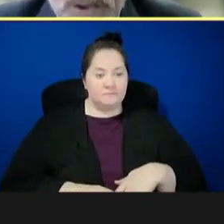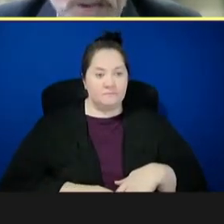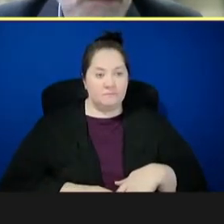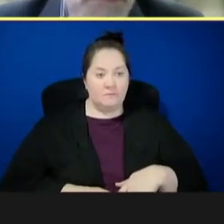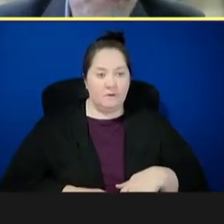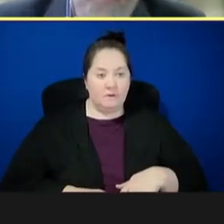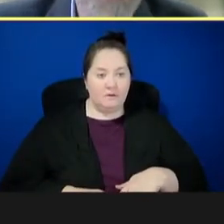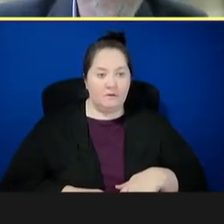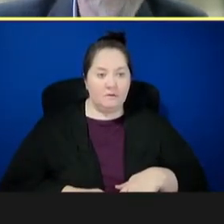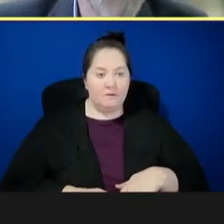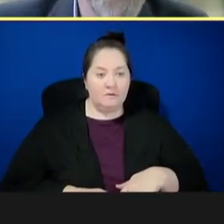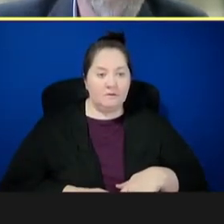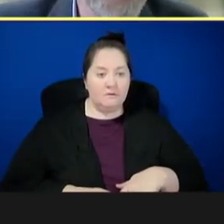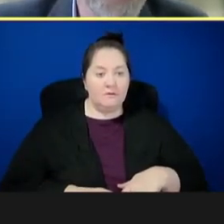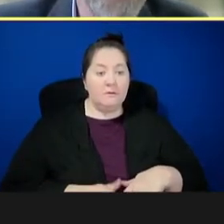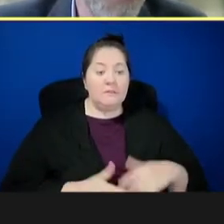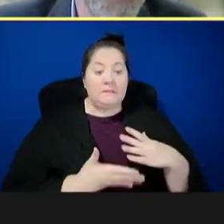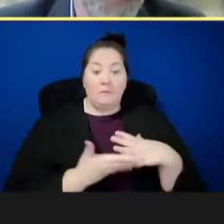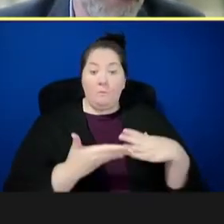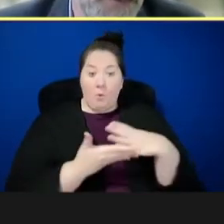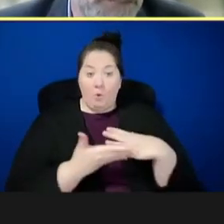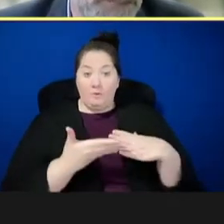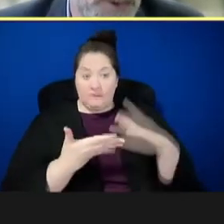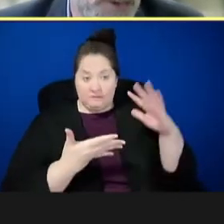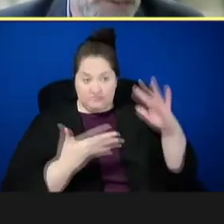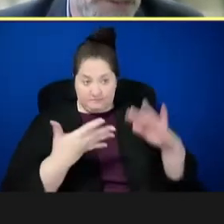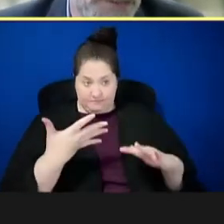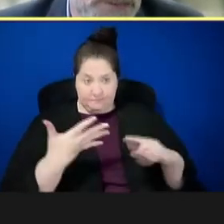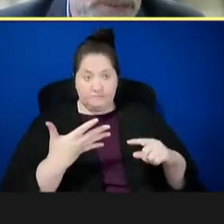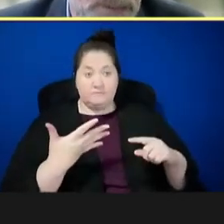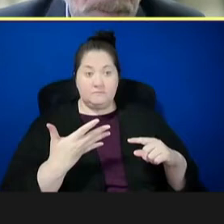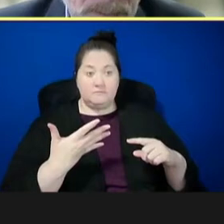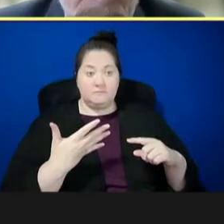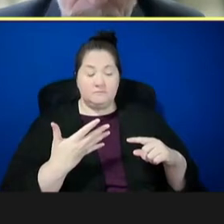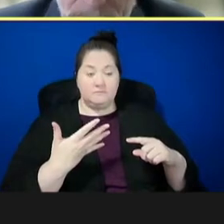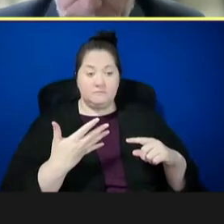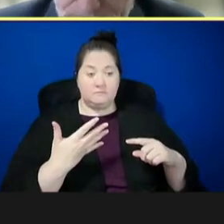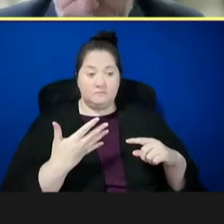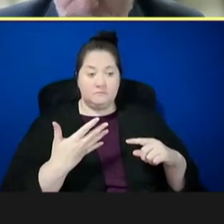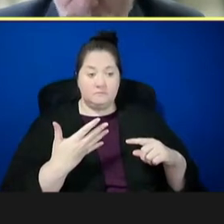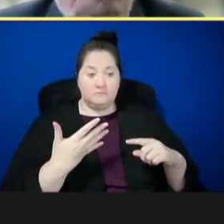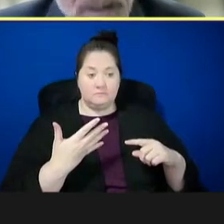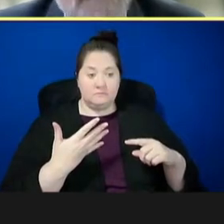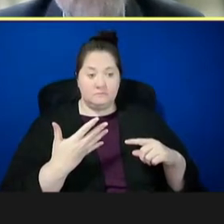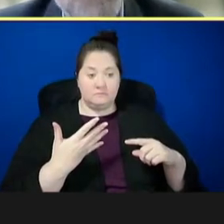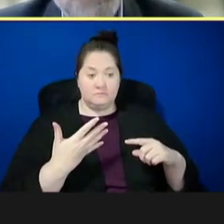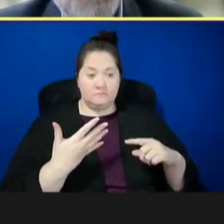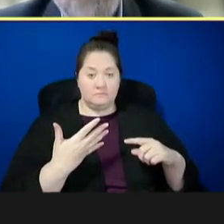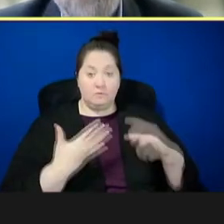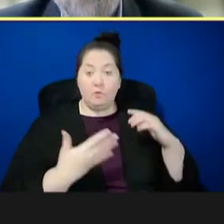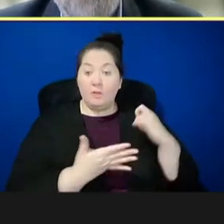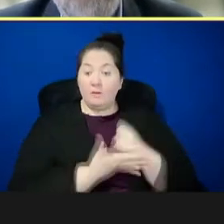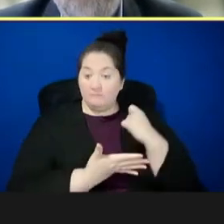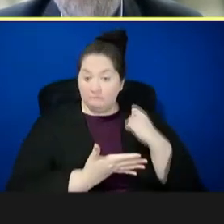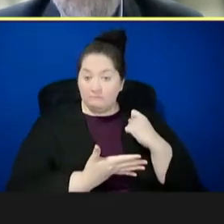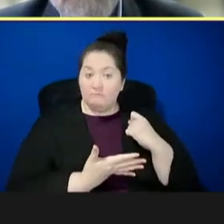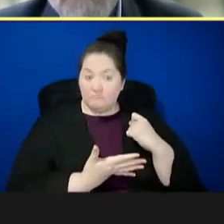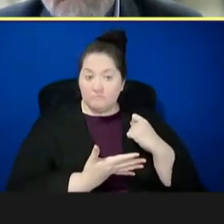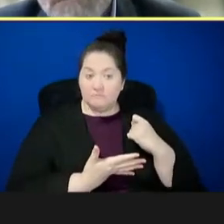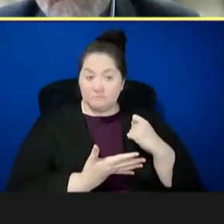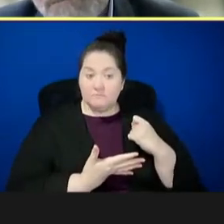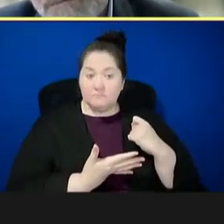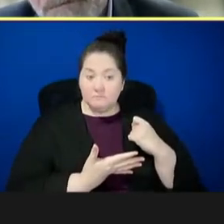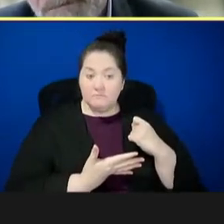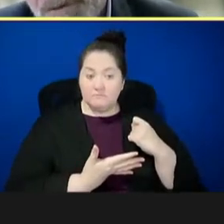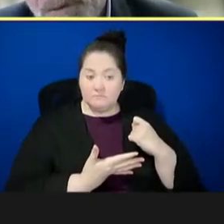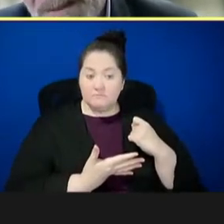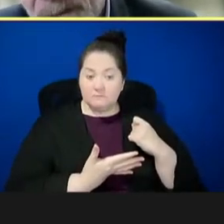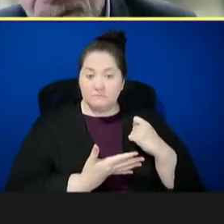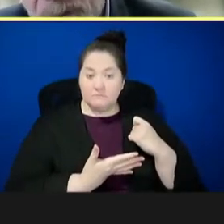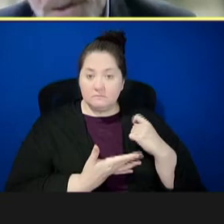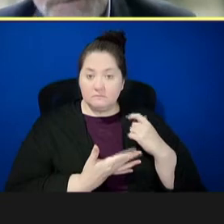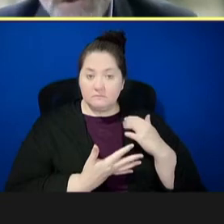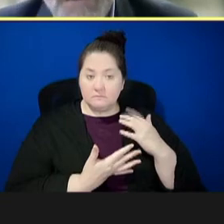So, some of the components that both were leveraged to make the technology efficient